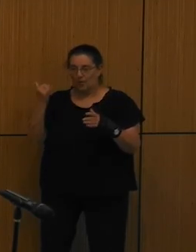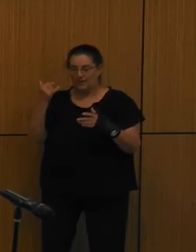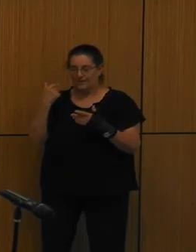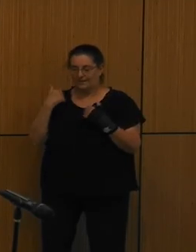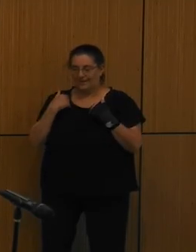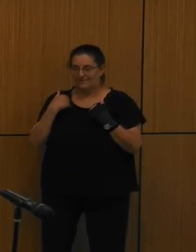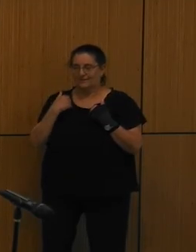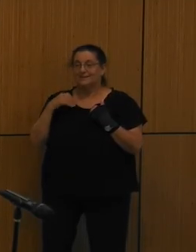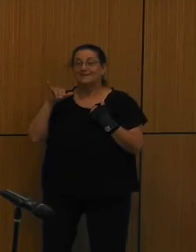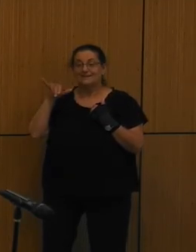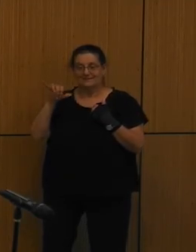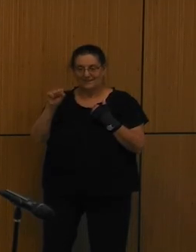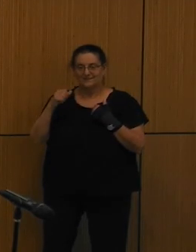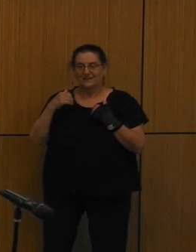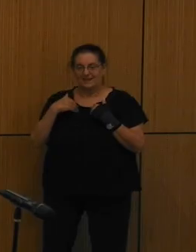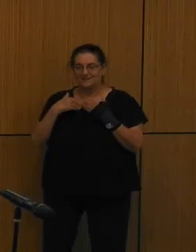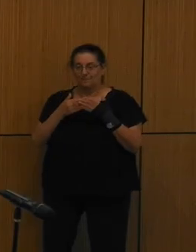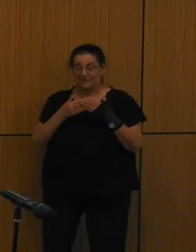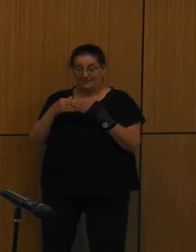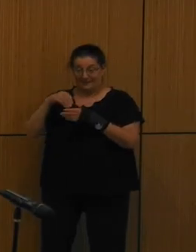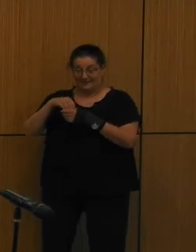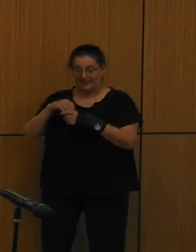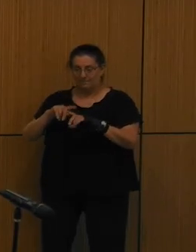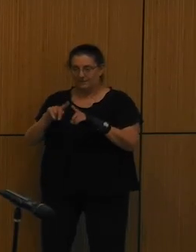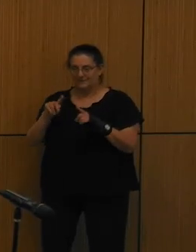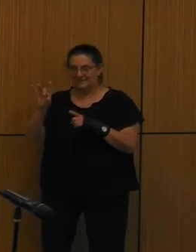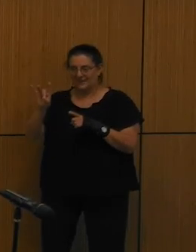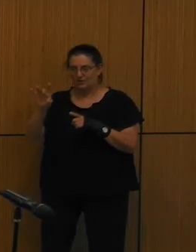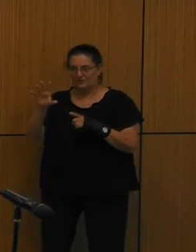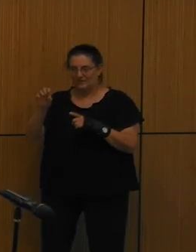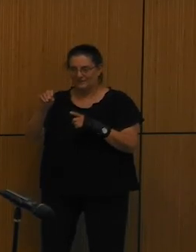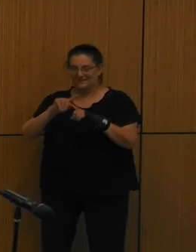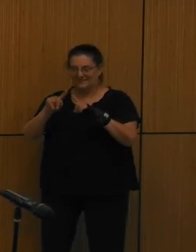Yes, it's defeated, but there's 850 species in this group.